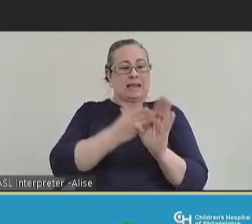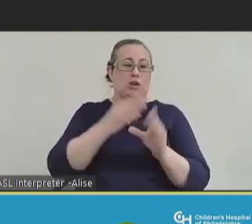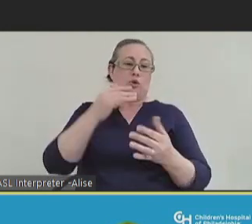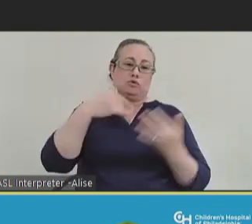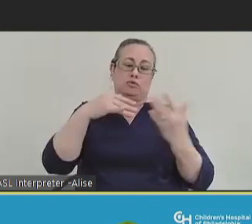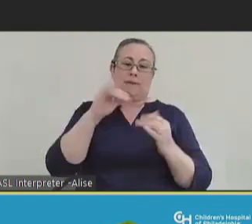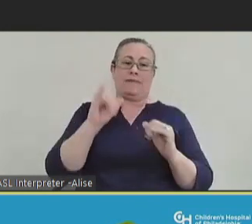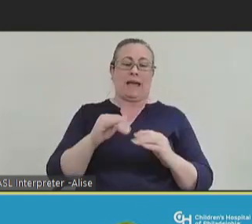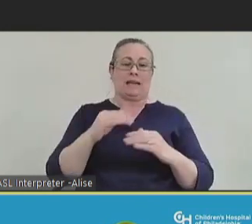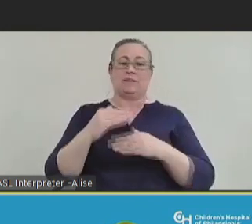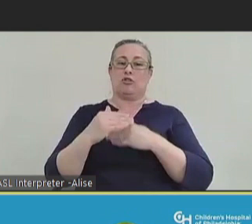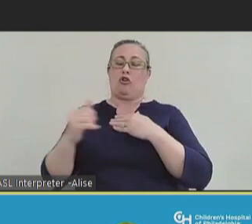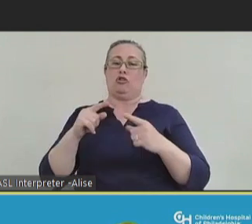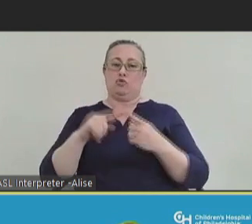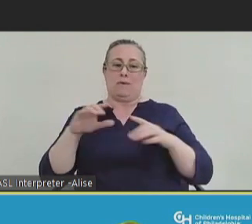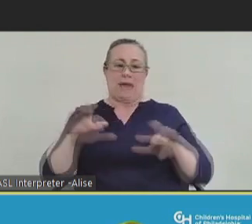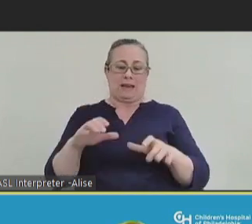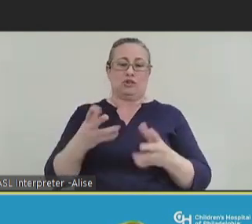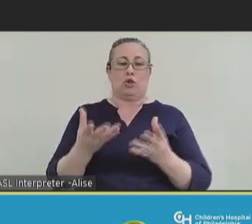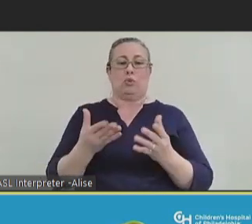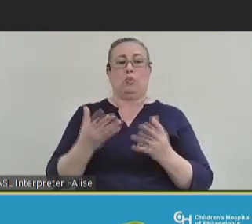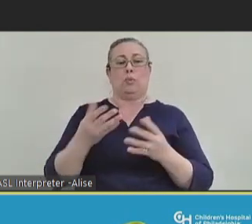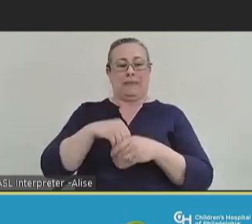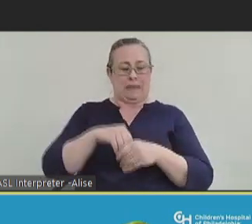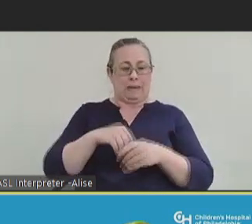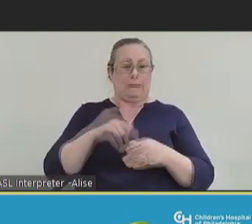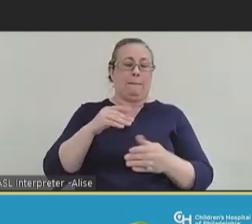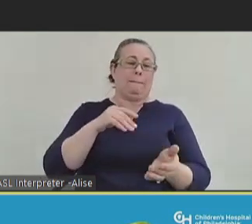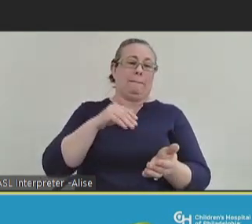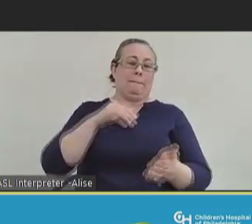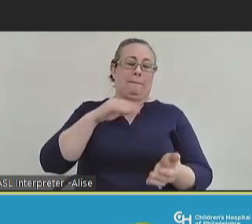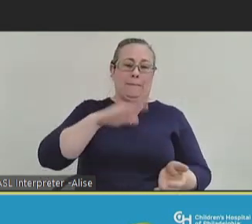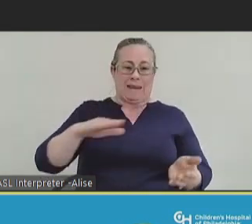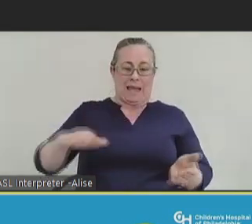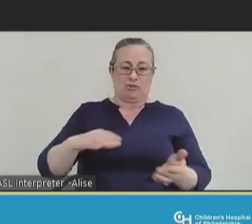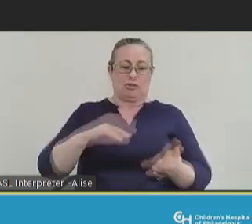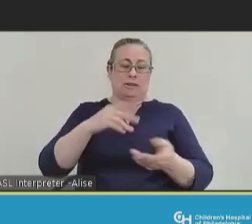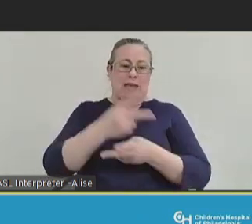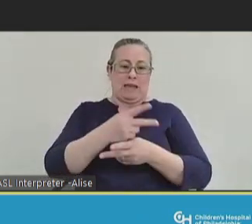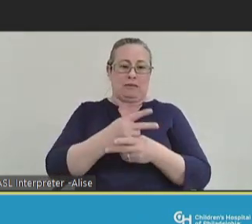action throughout pediatric healthcare. Our program has responded by taking a holistic